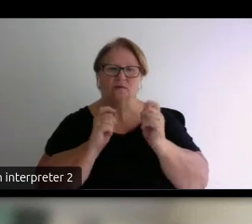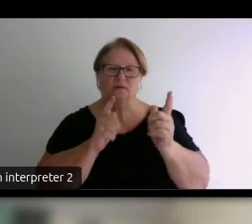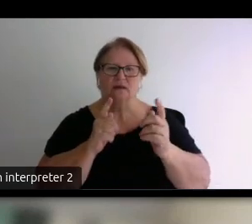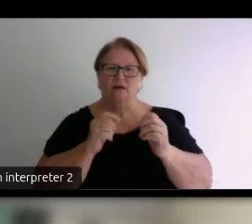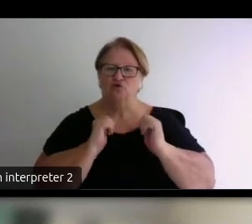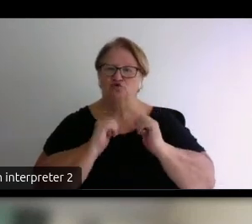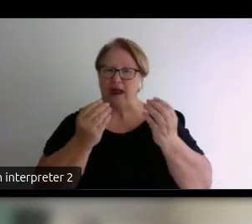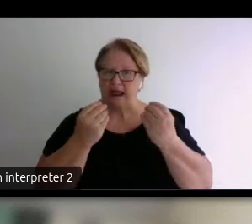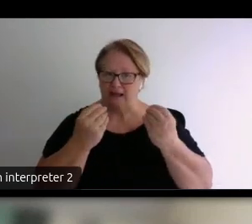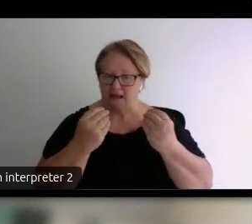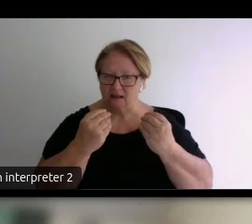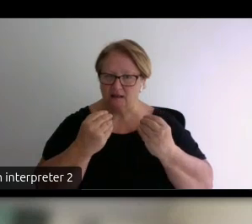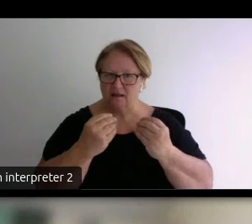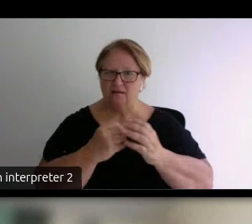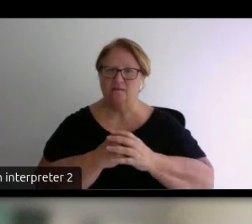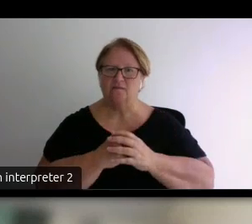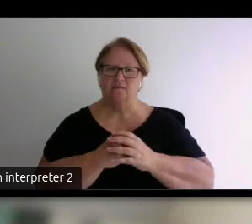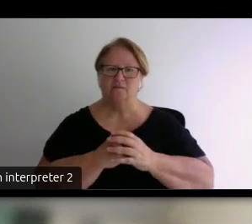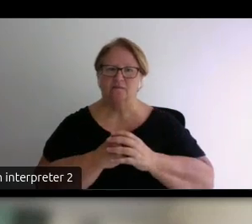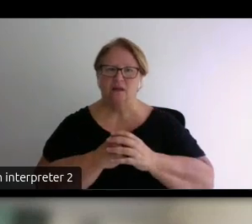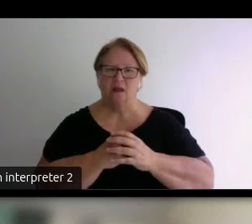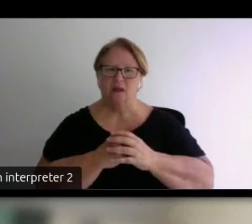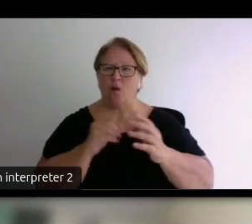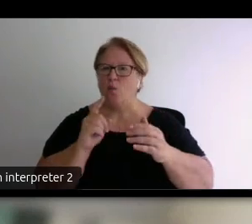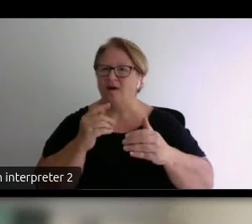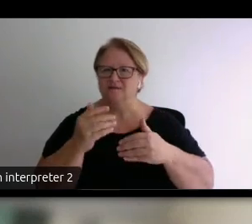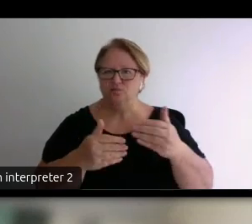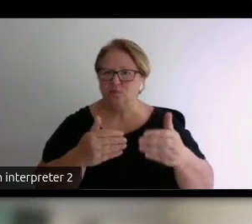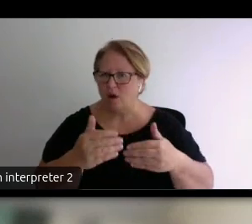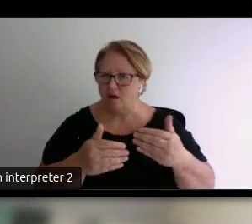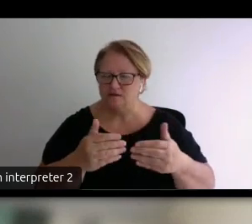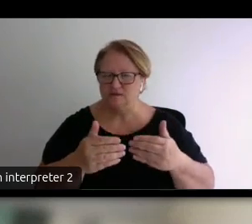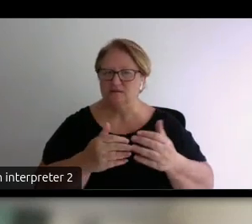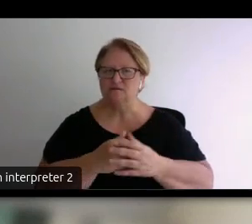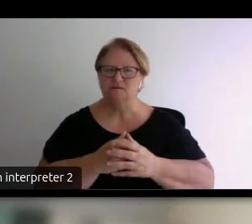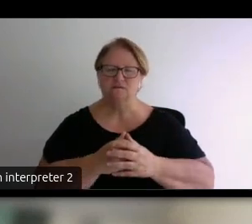like what what what does the process look like how clients can be referred in. I will always go